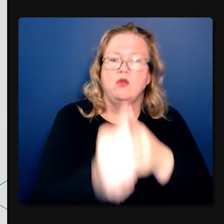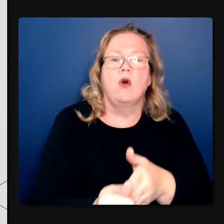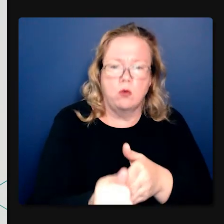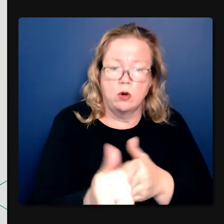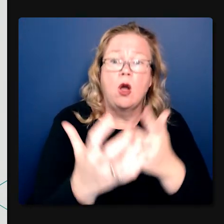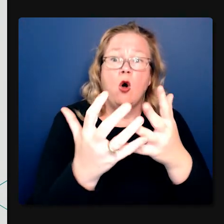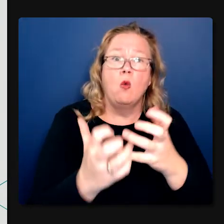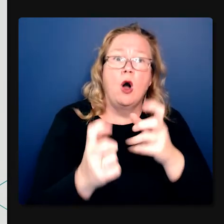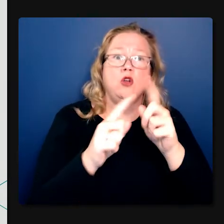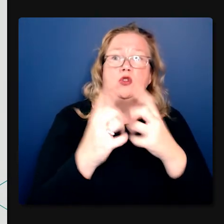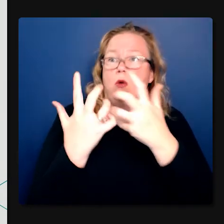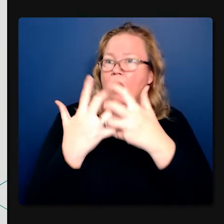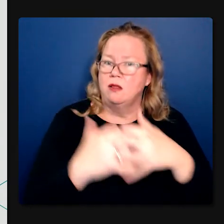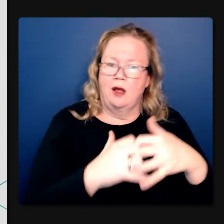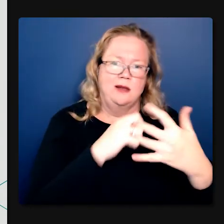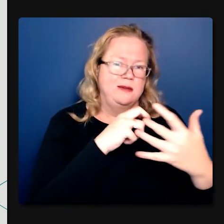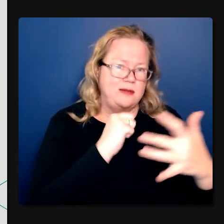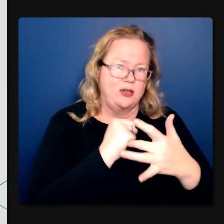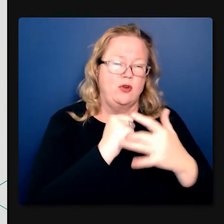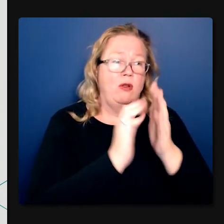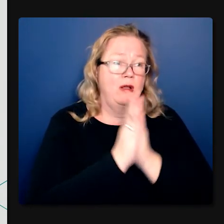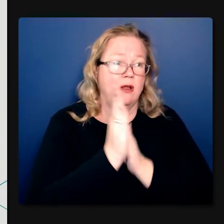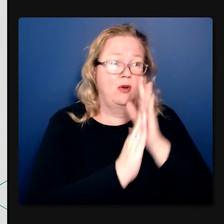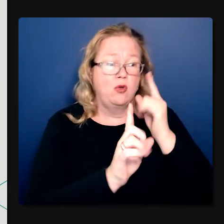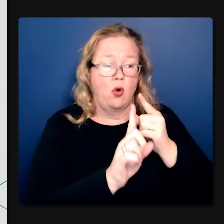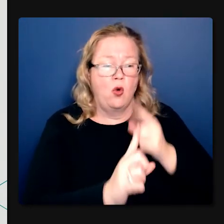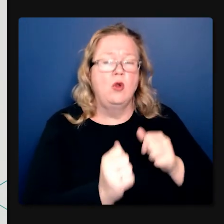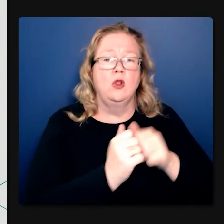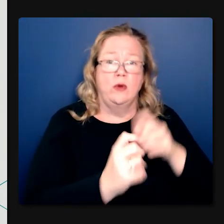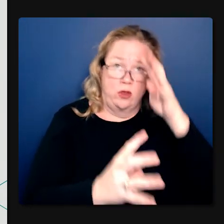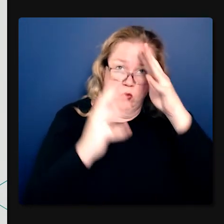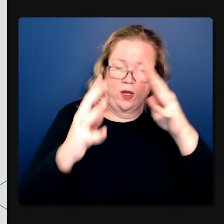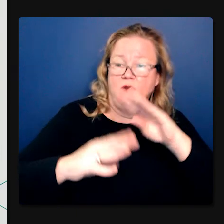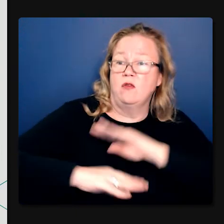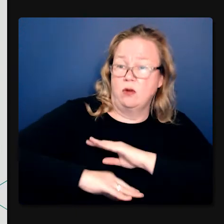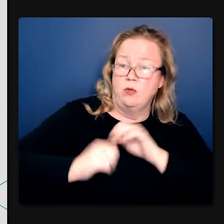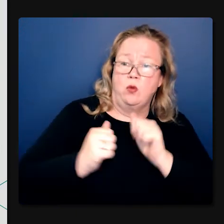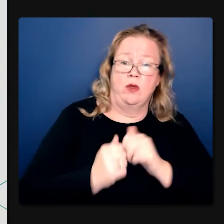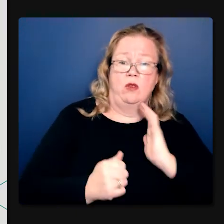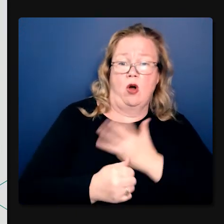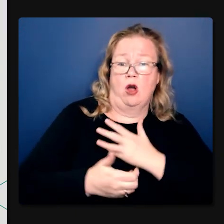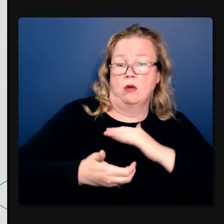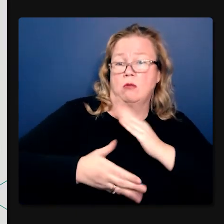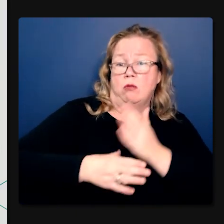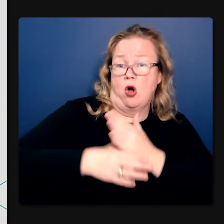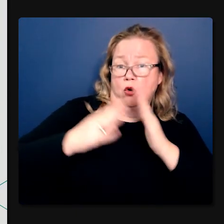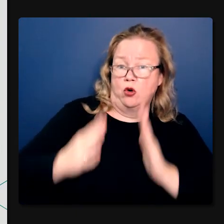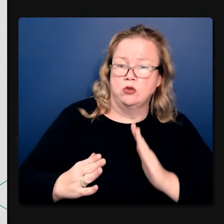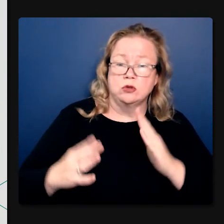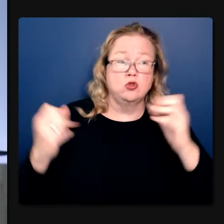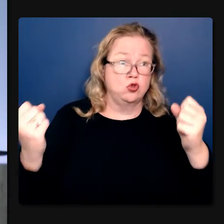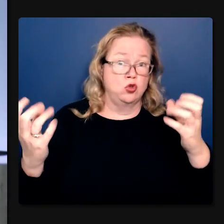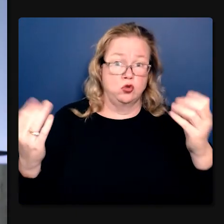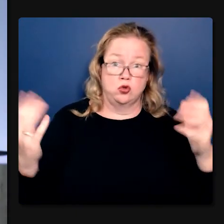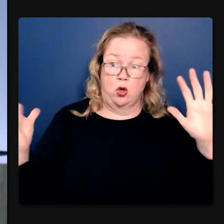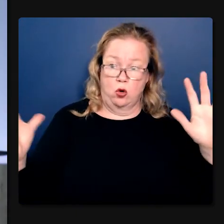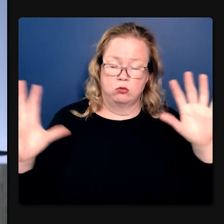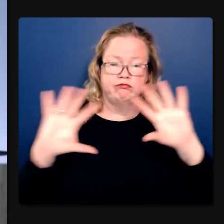Ultimately we want to align technical ambition with the creative fulfillment of our partners. So, overall,